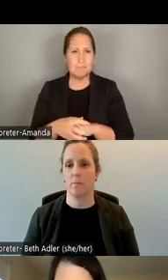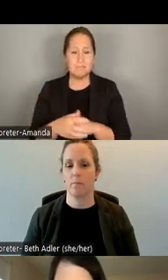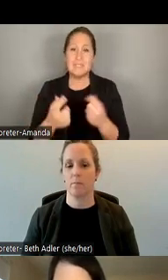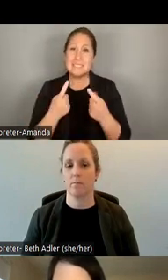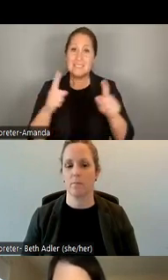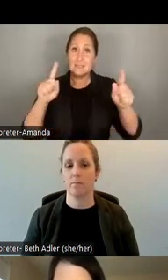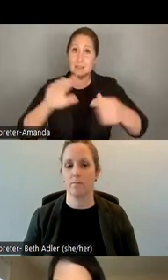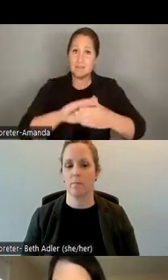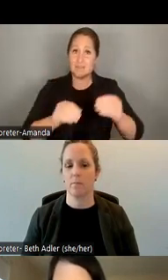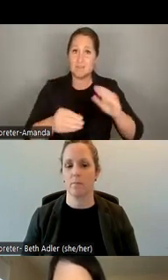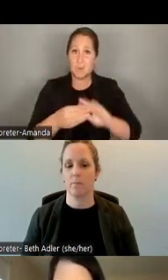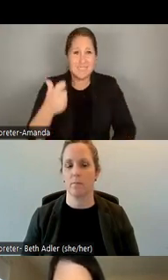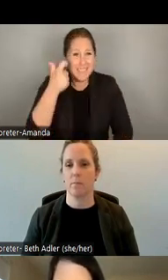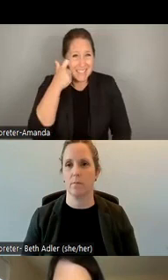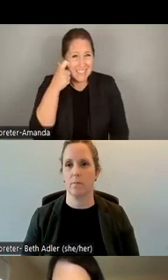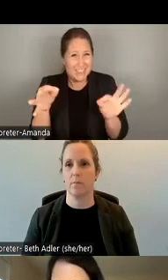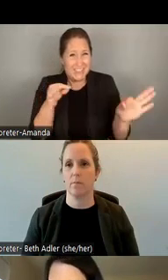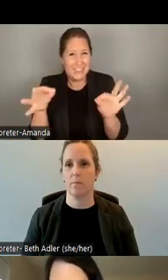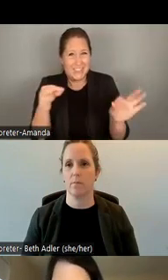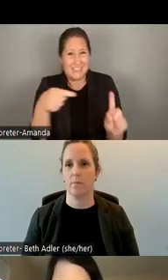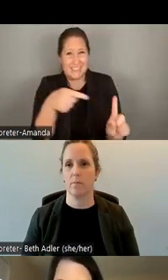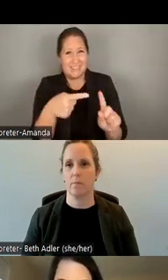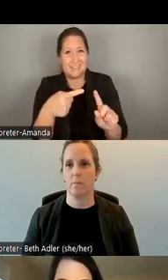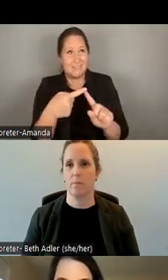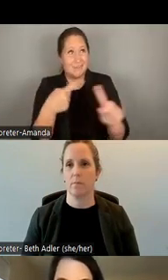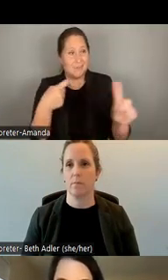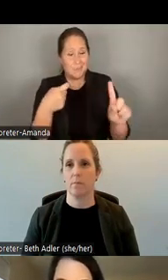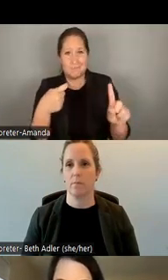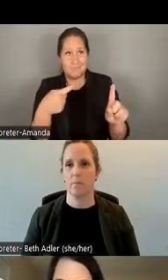like that a powerful one I just shared and that should always be the example that we strive for